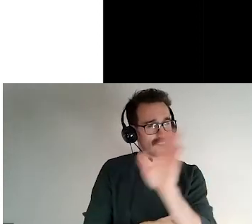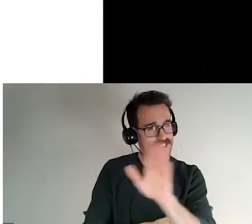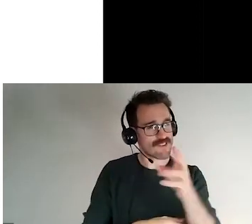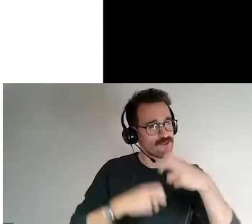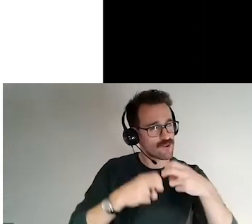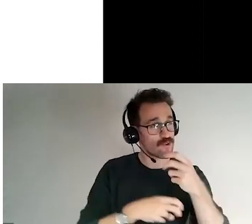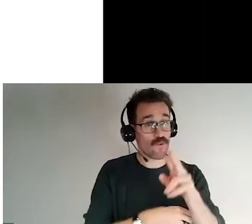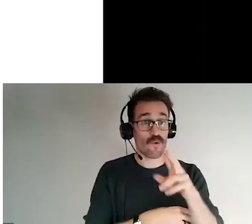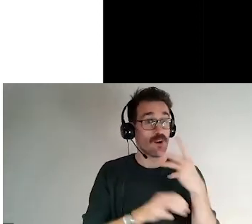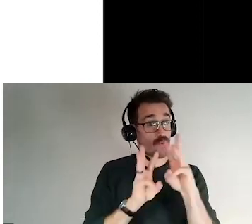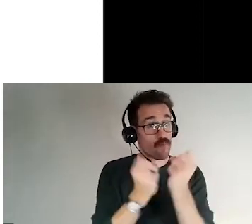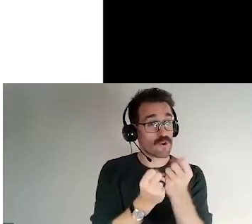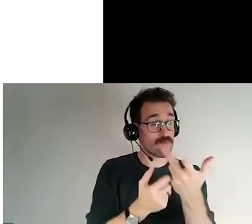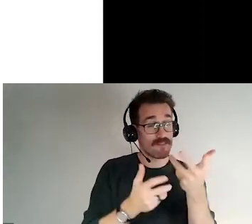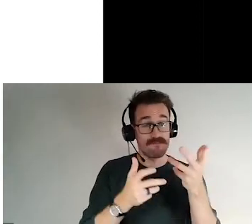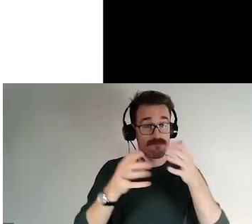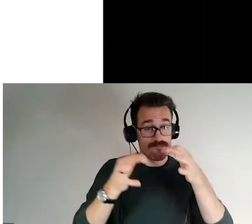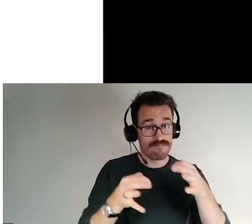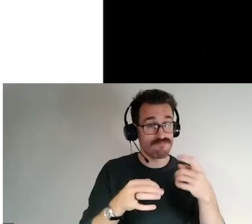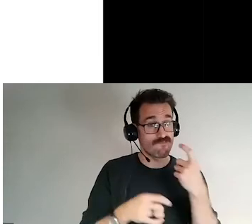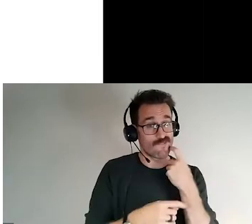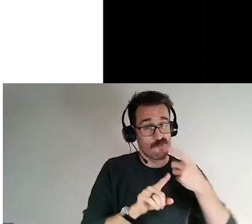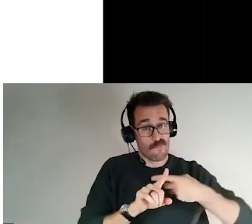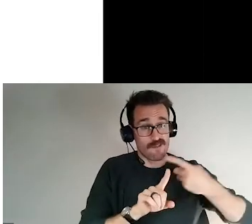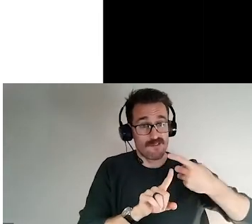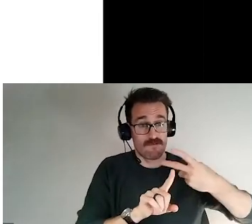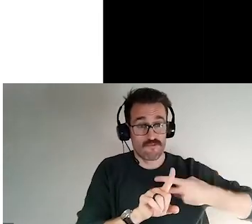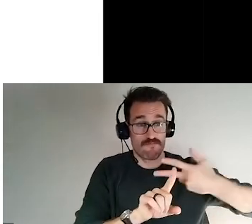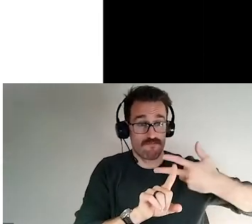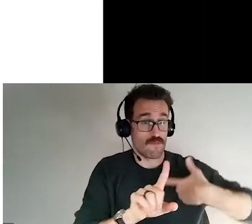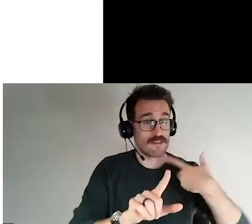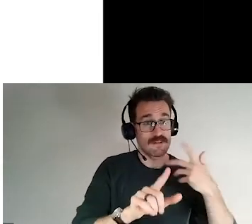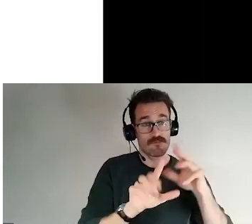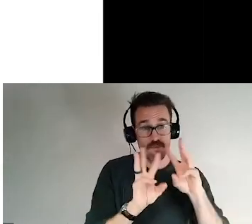in development for the last few months so they are able to build skills and build confidence